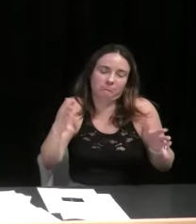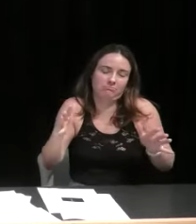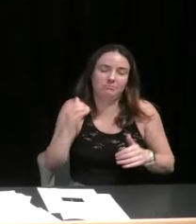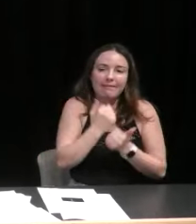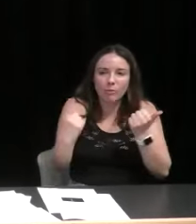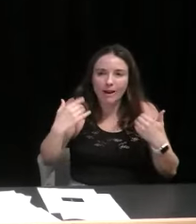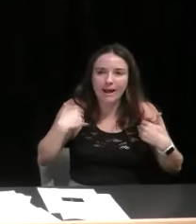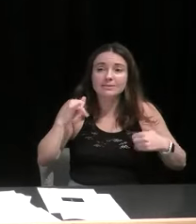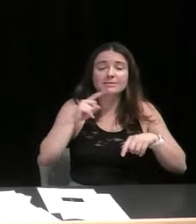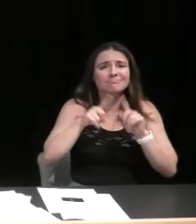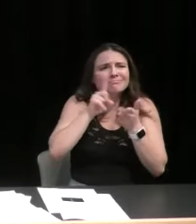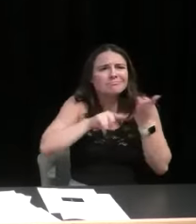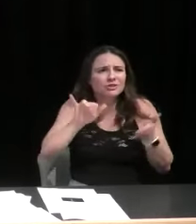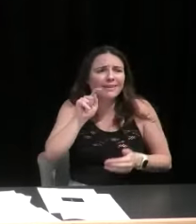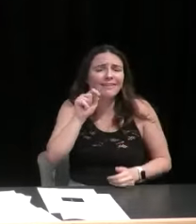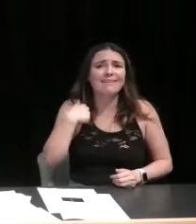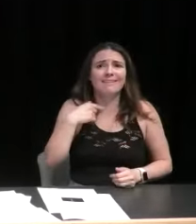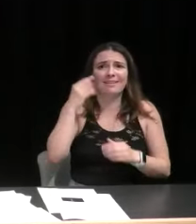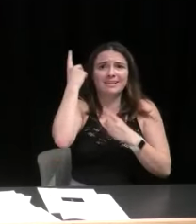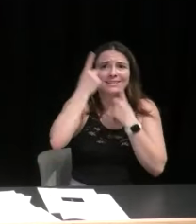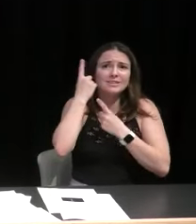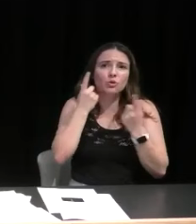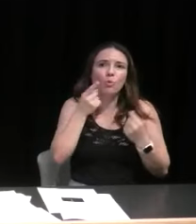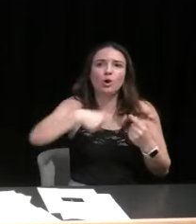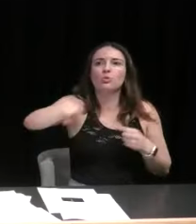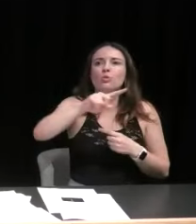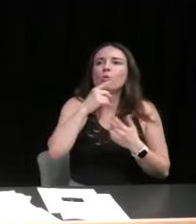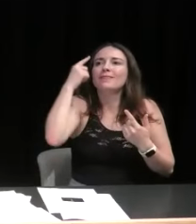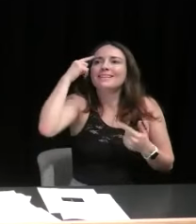I'm sure everyone is aware that you have biases everyone does but make sure that you check that